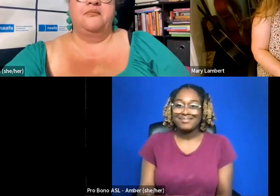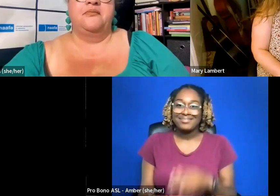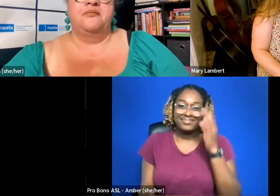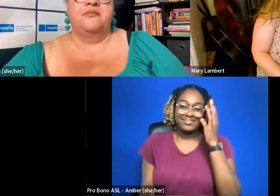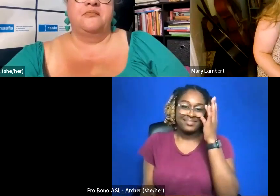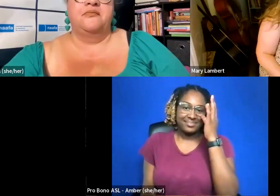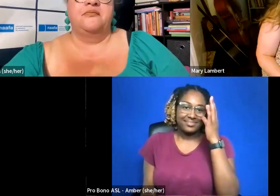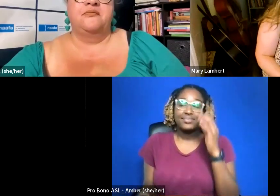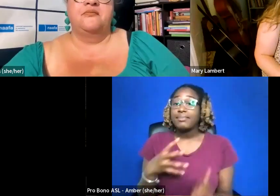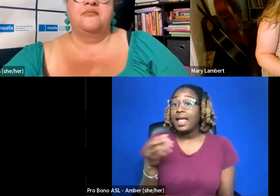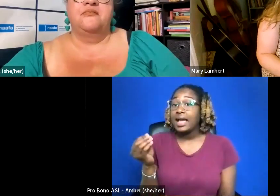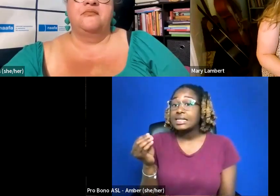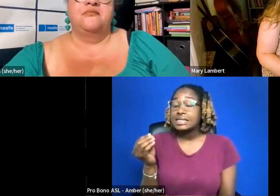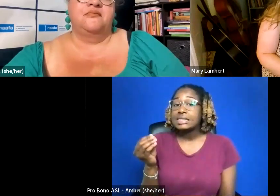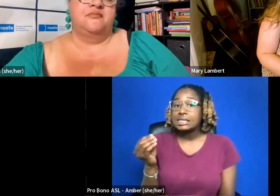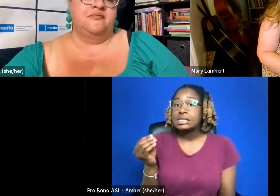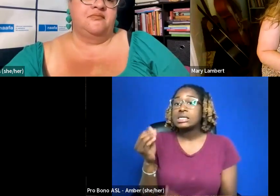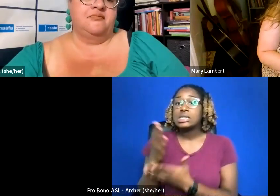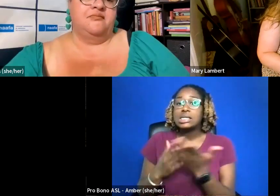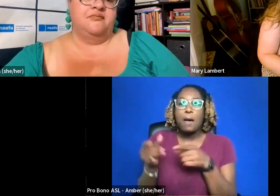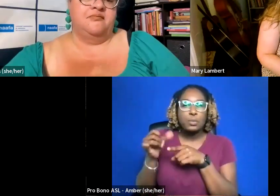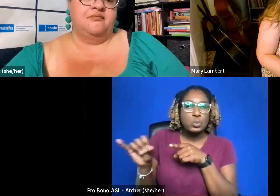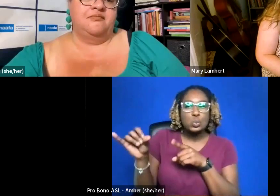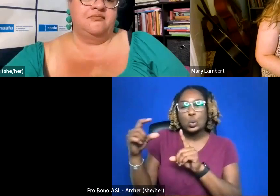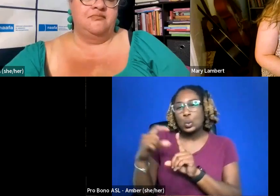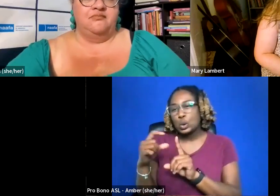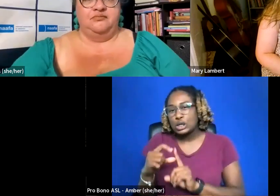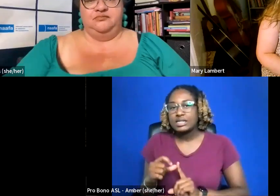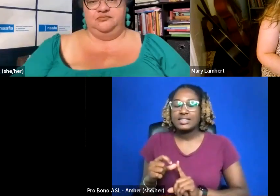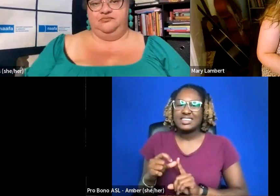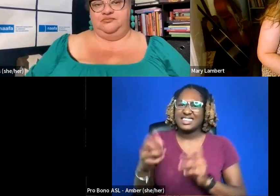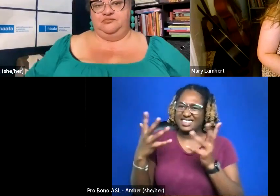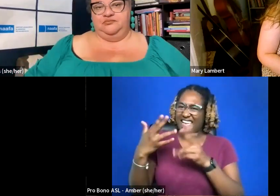And there is some swearing in this. This is a pretty heavy song poem.